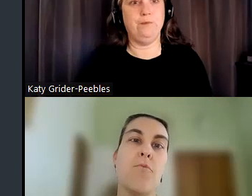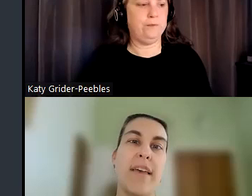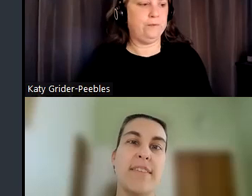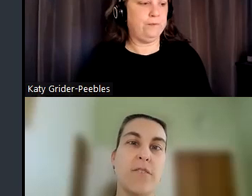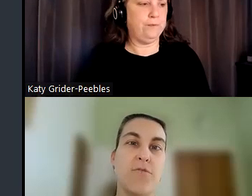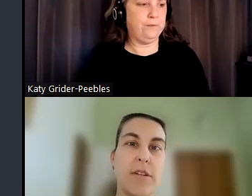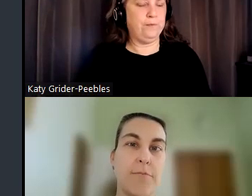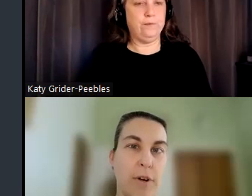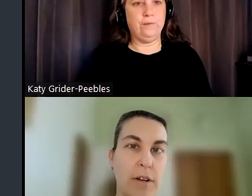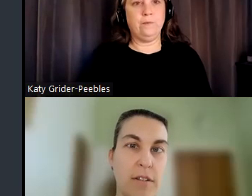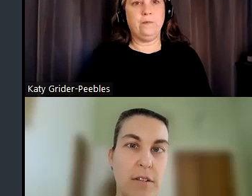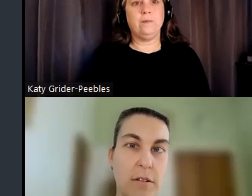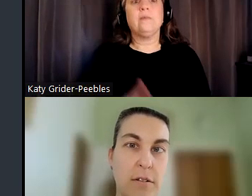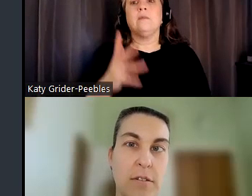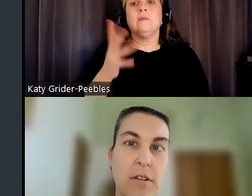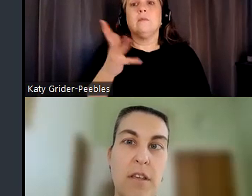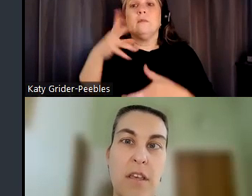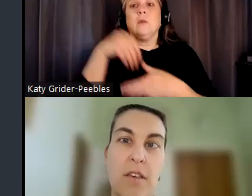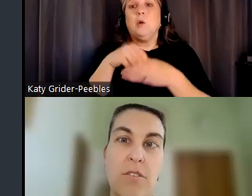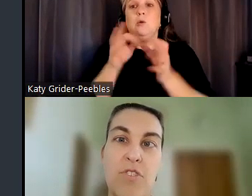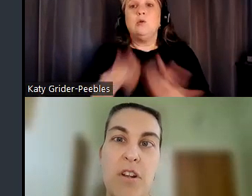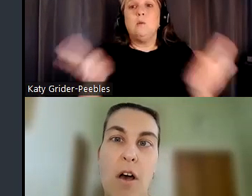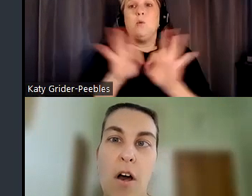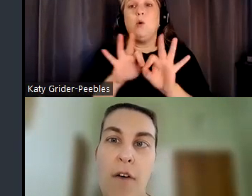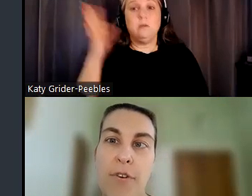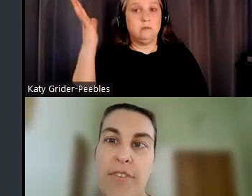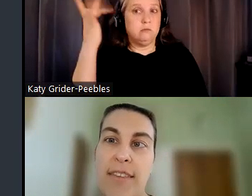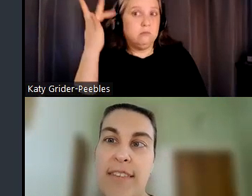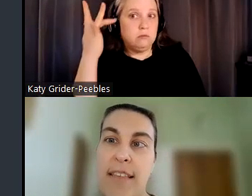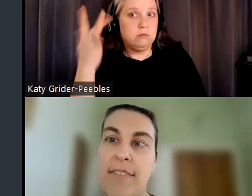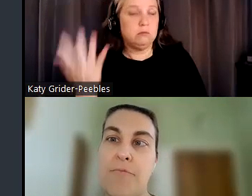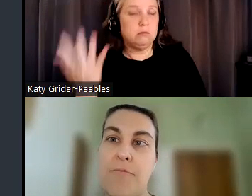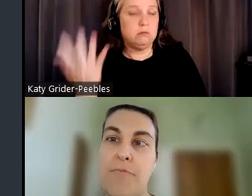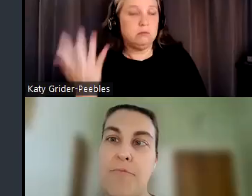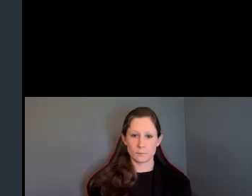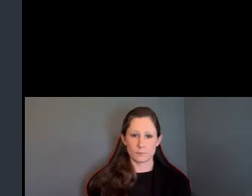Why is inclusion important? Inclusion offers a sense of belonging.